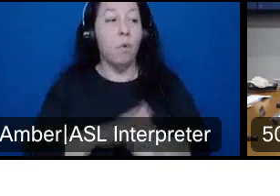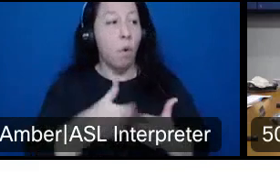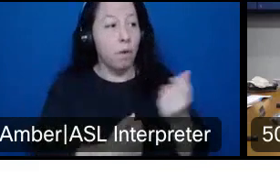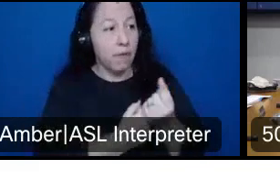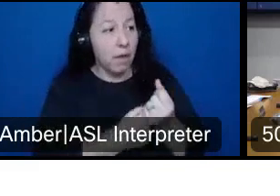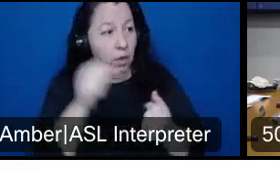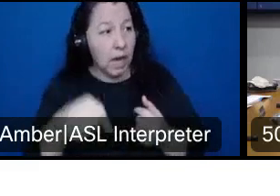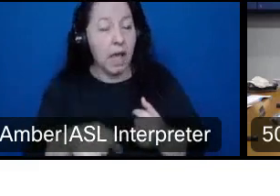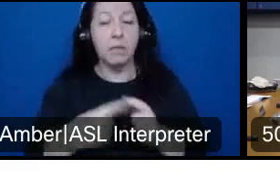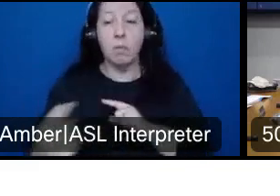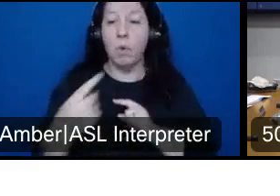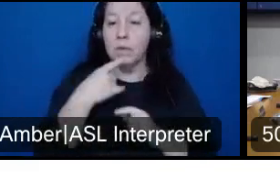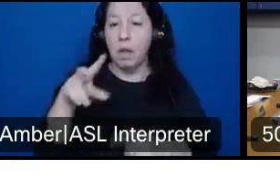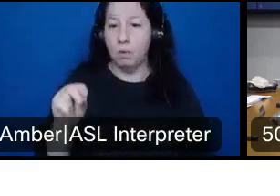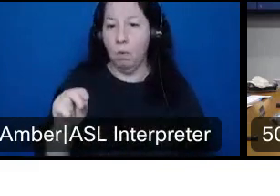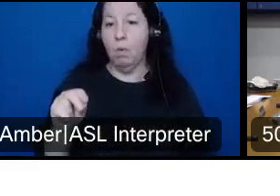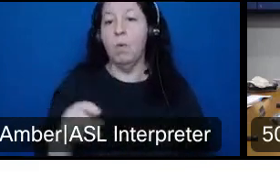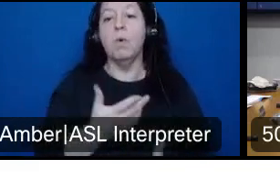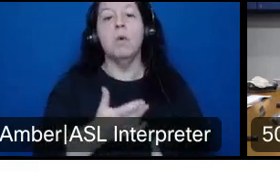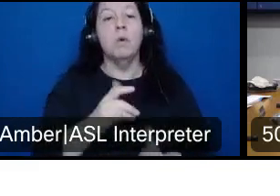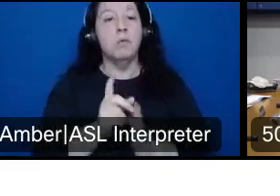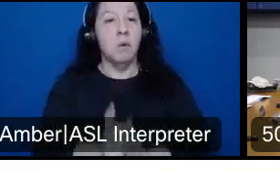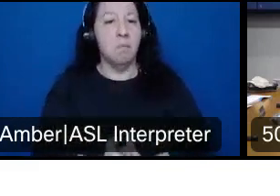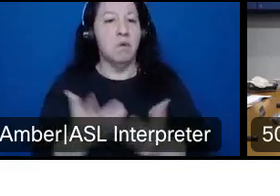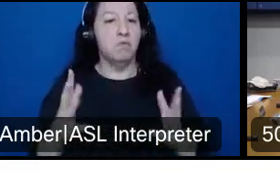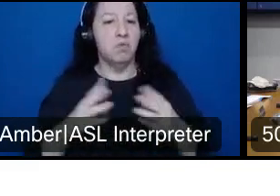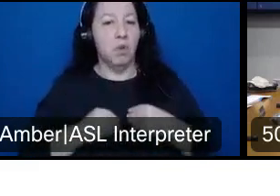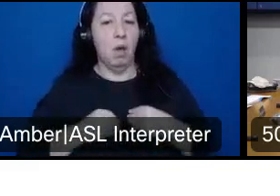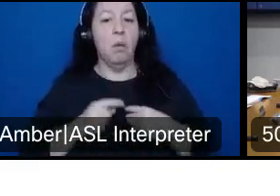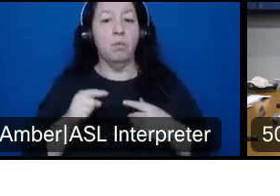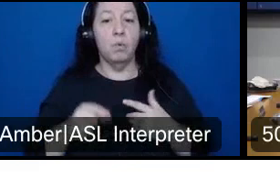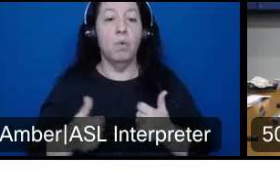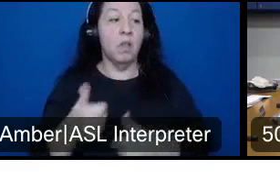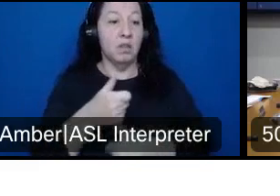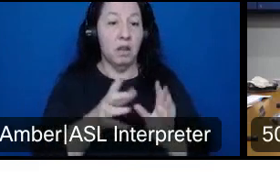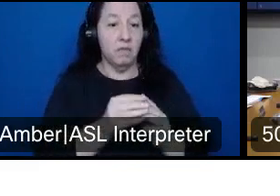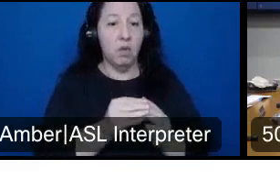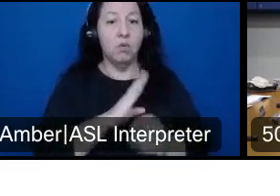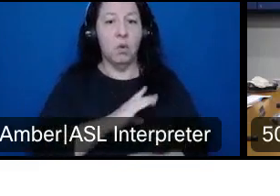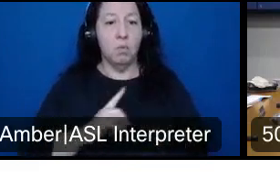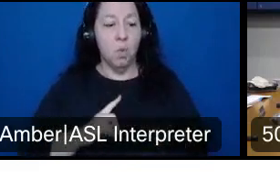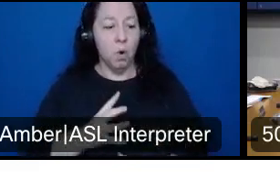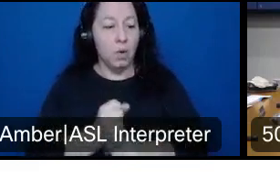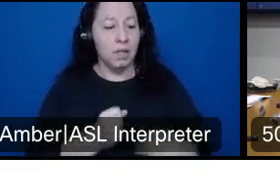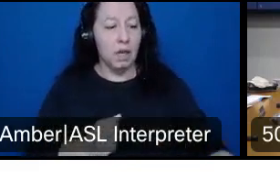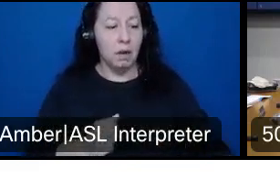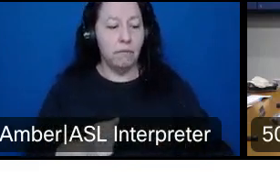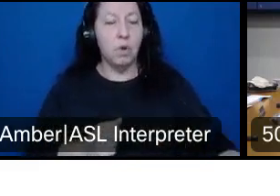So minutes out of it, so the executive session, the board received and approval and read and go anybody submissions from NYC.